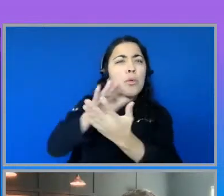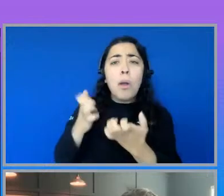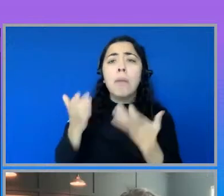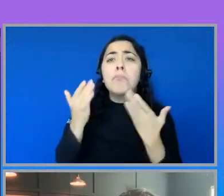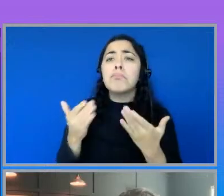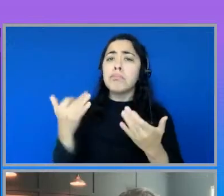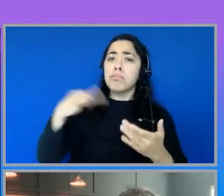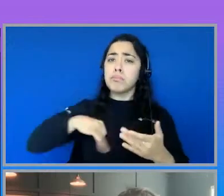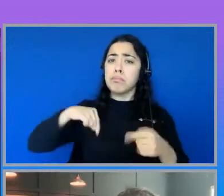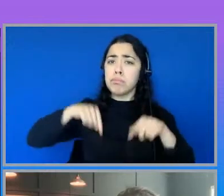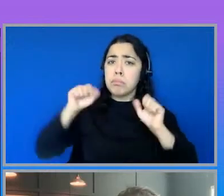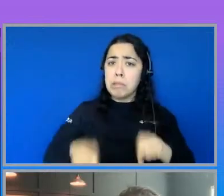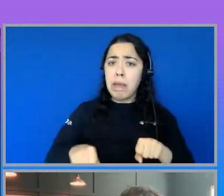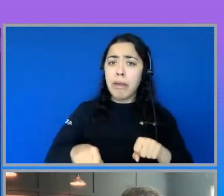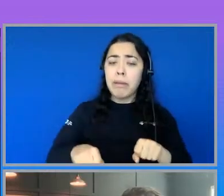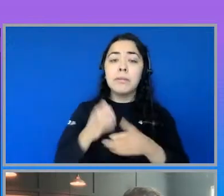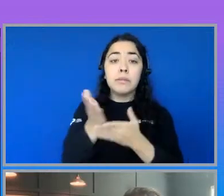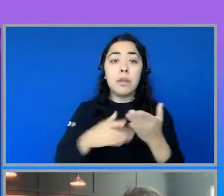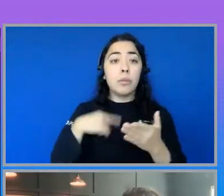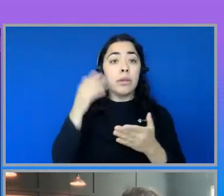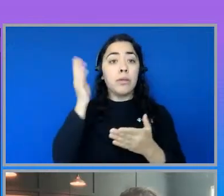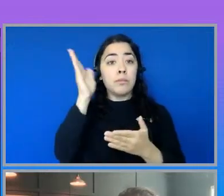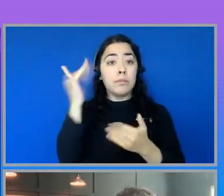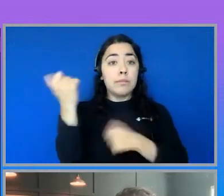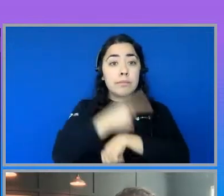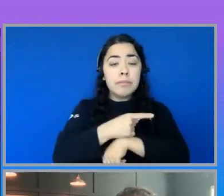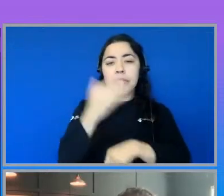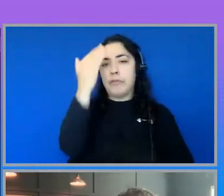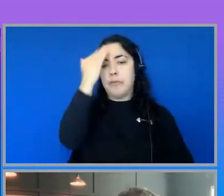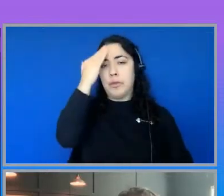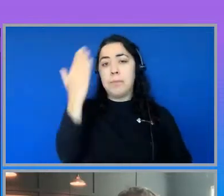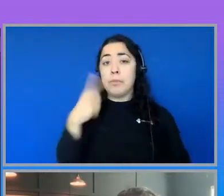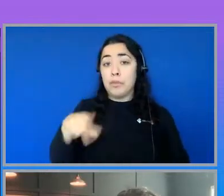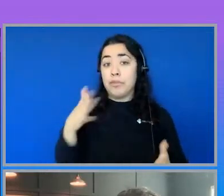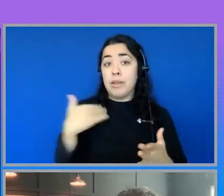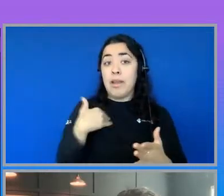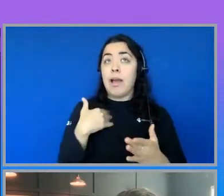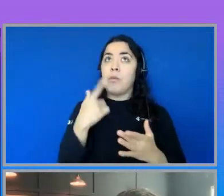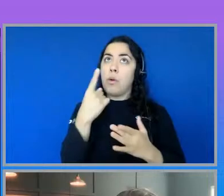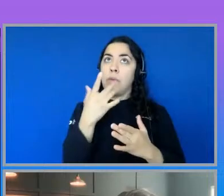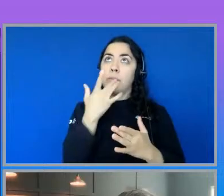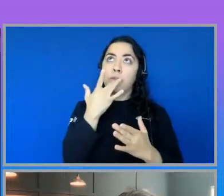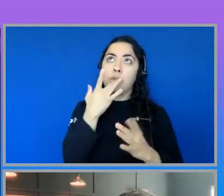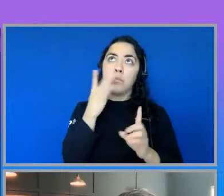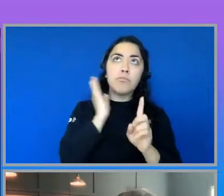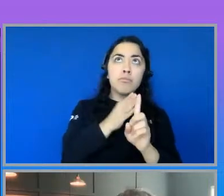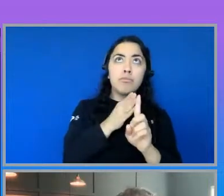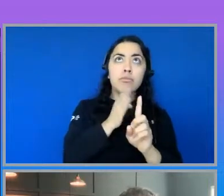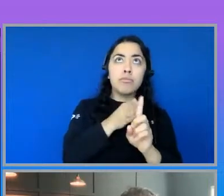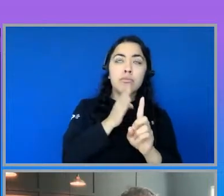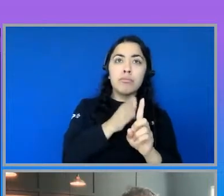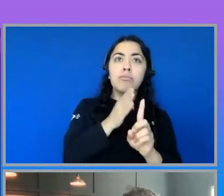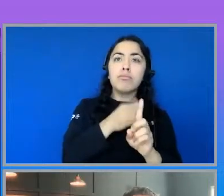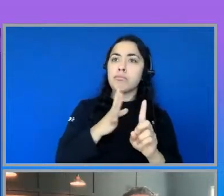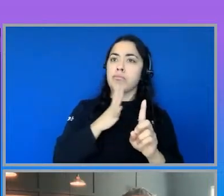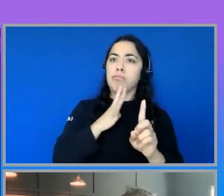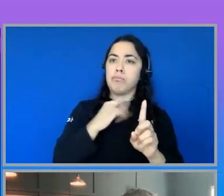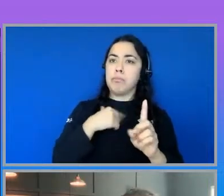we may cover or what we cover today will be familiar, and you may have a way that works better for you. And that is great. What